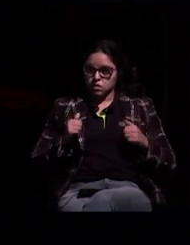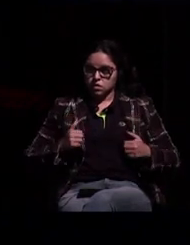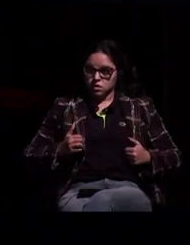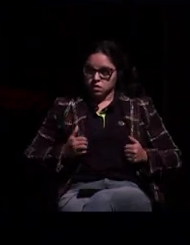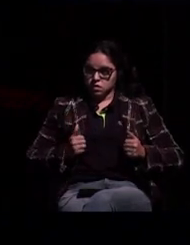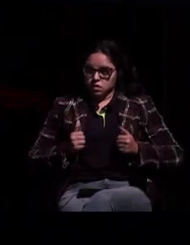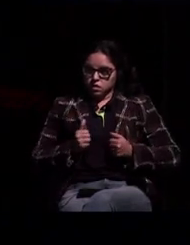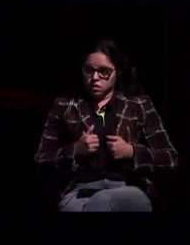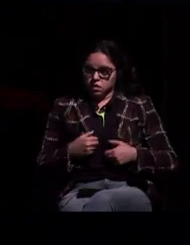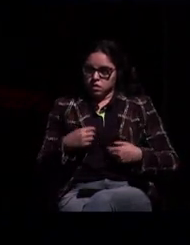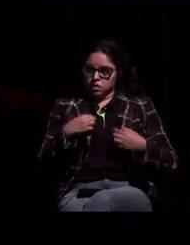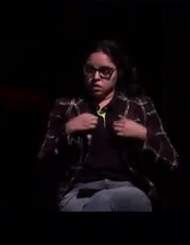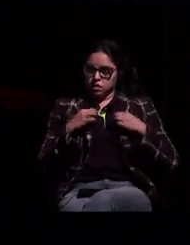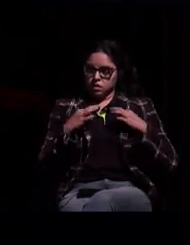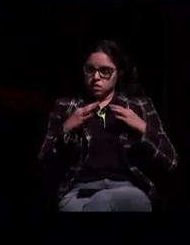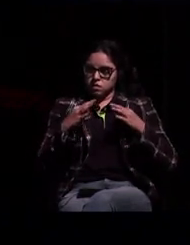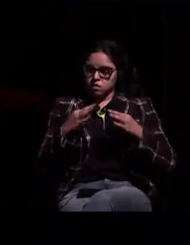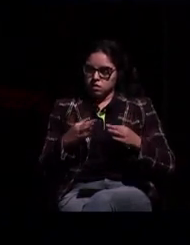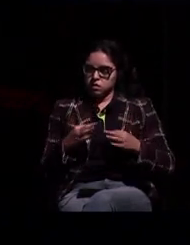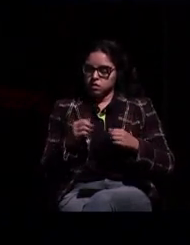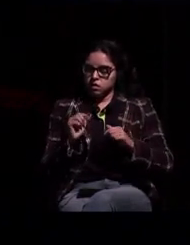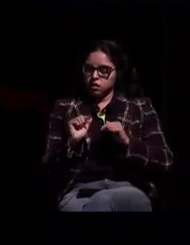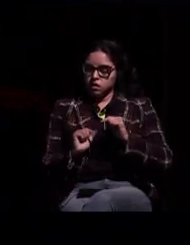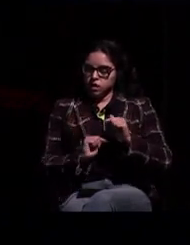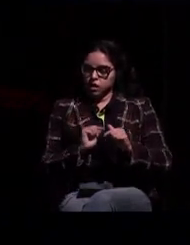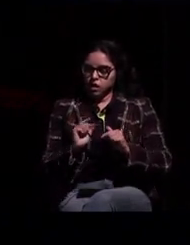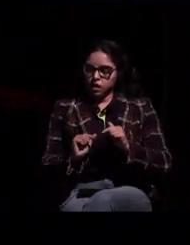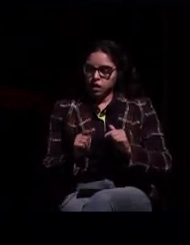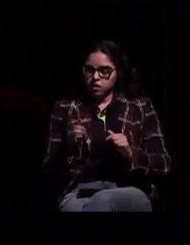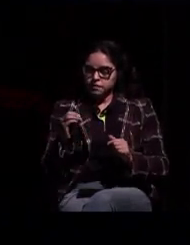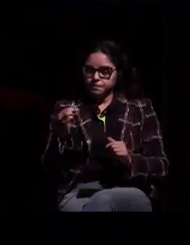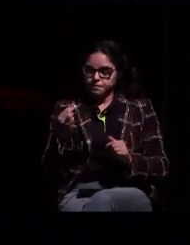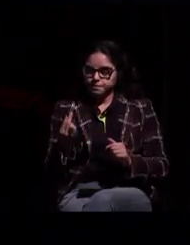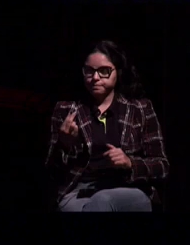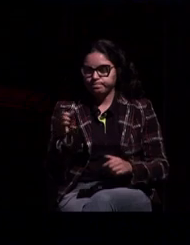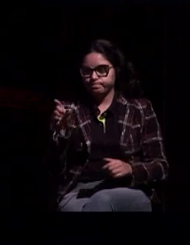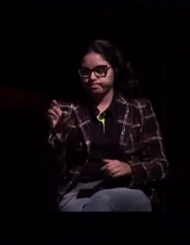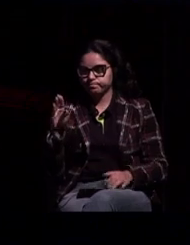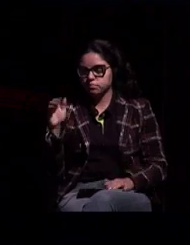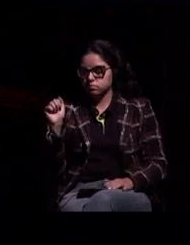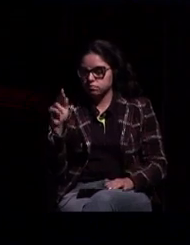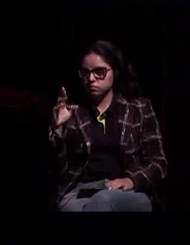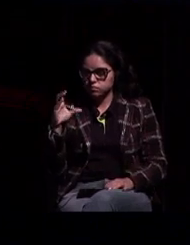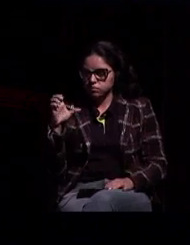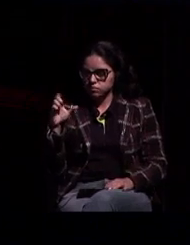The same logic applies to big cities such the Barcelona, Paris, London, Amsterdam